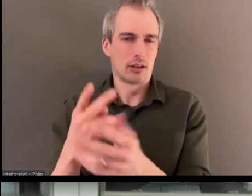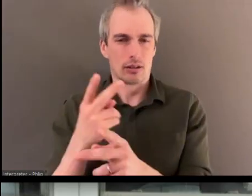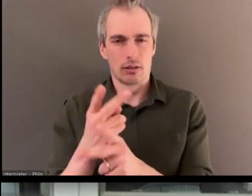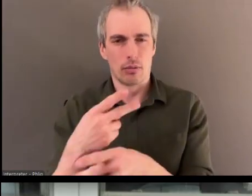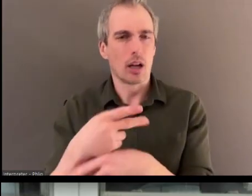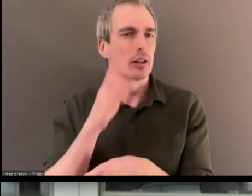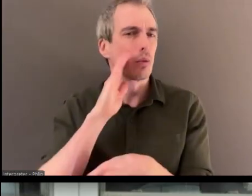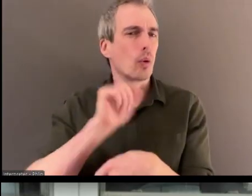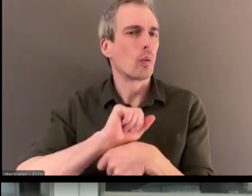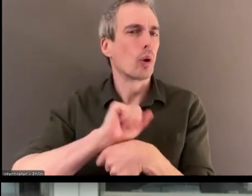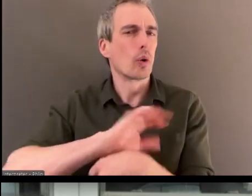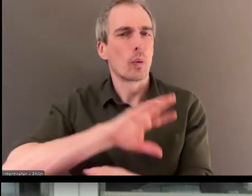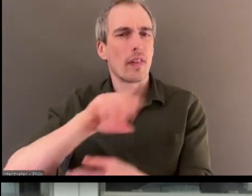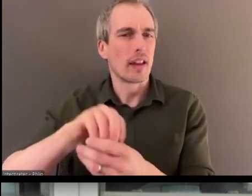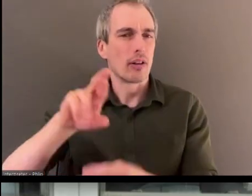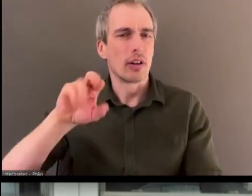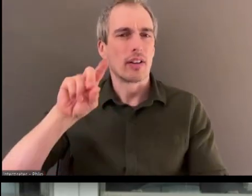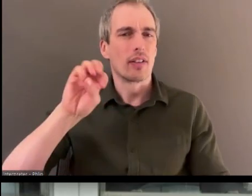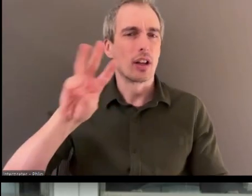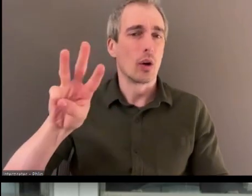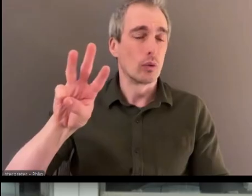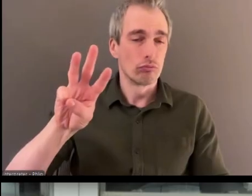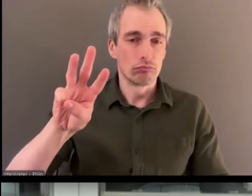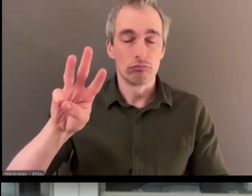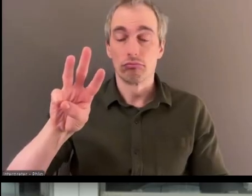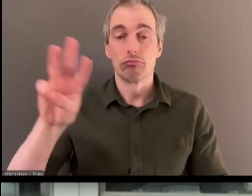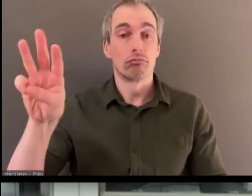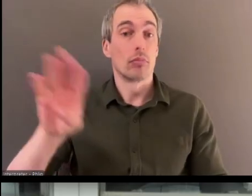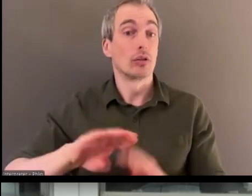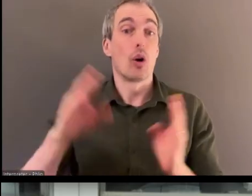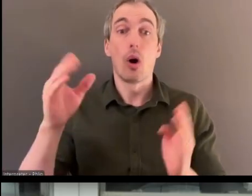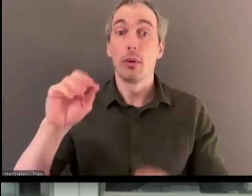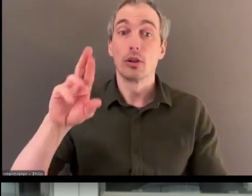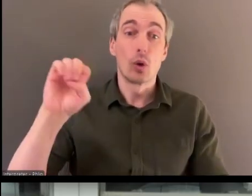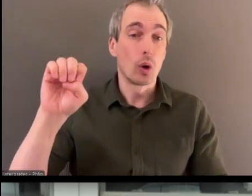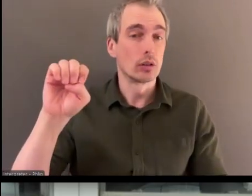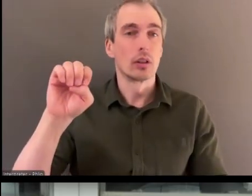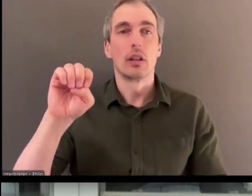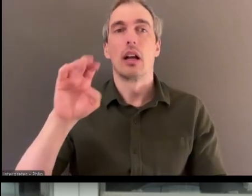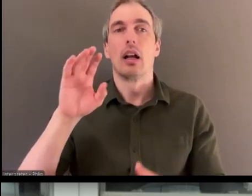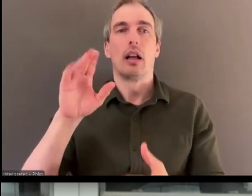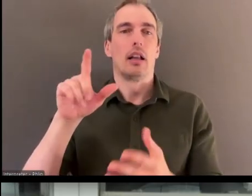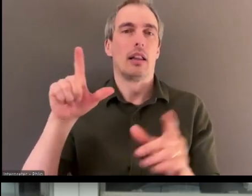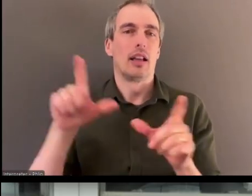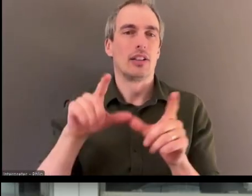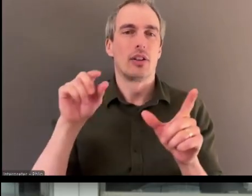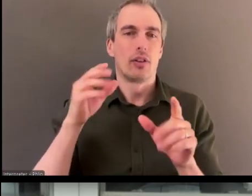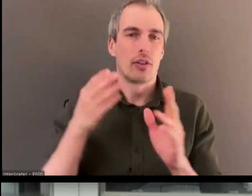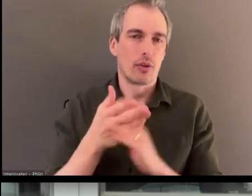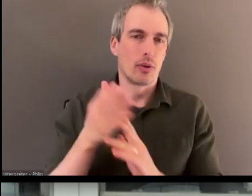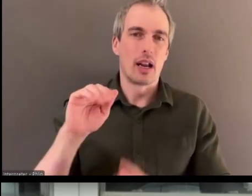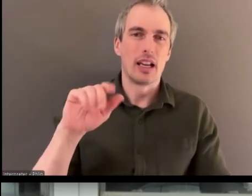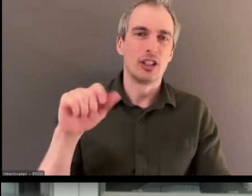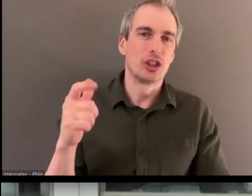It's licensed through AGPL3 version 3 for those of you who know that basically it's open source into the cloud.